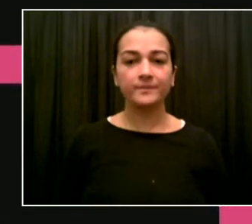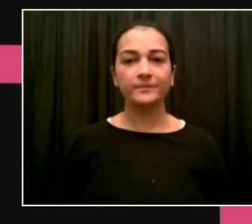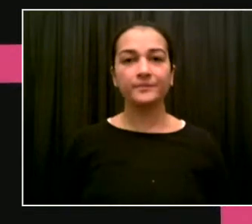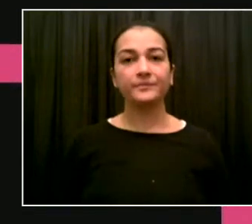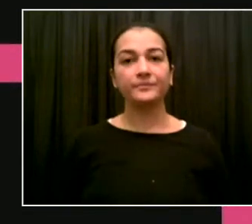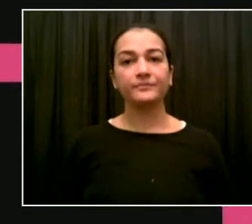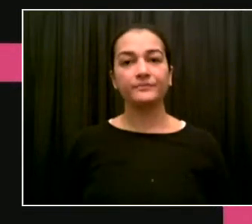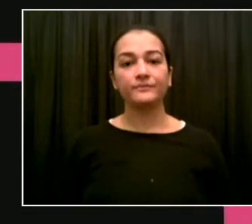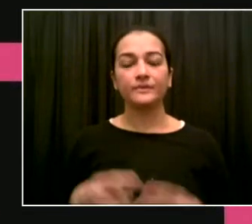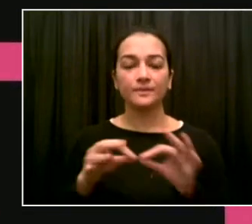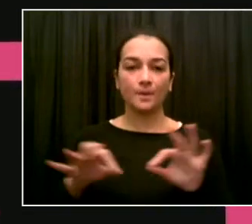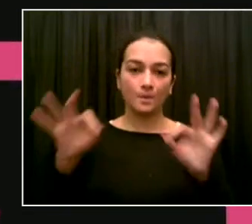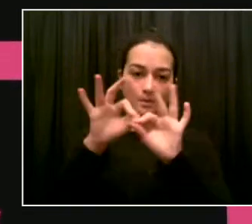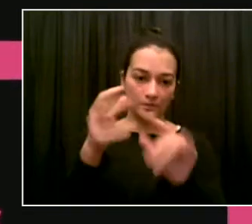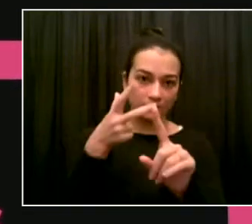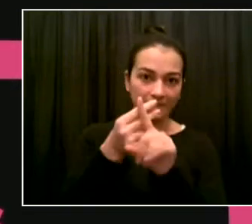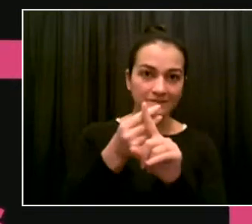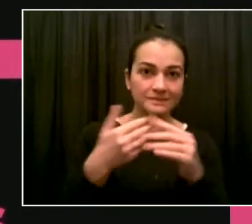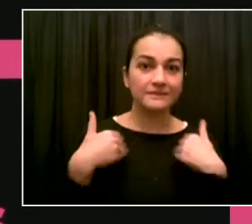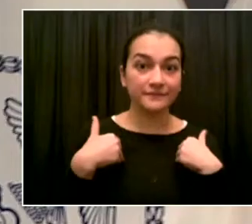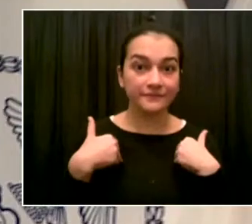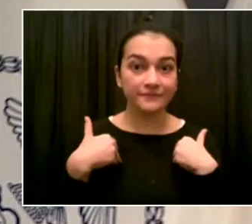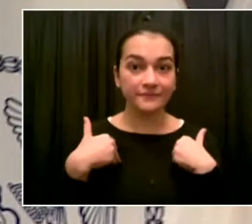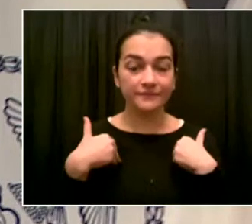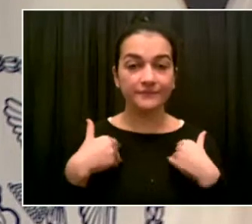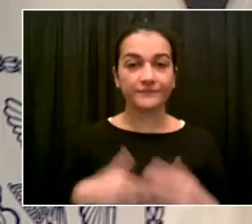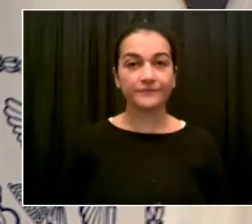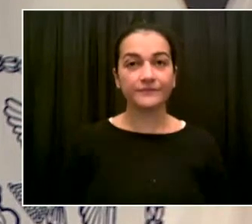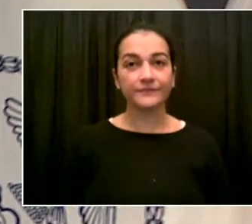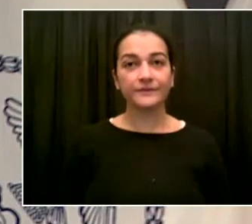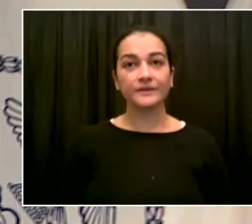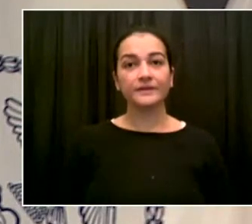AT RISK OF GETTING COVID-19 AND HAVING LONG- LASTING HEALTH ISSUES. GET VACCINATED.